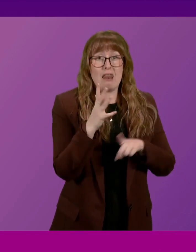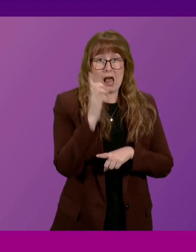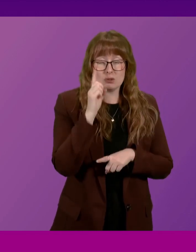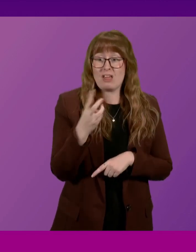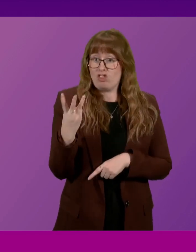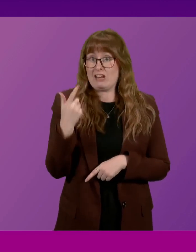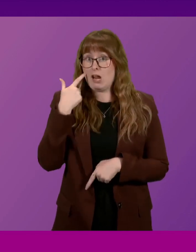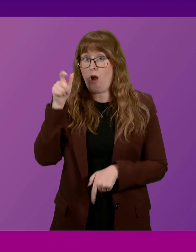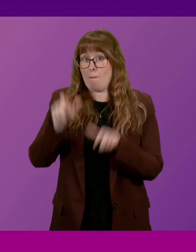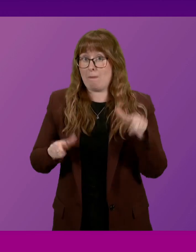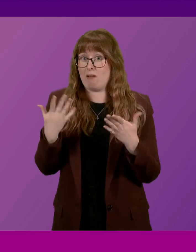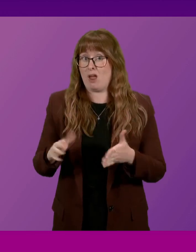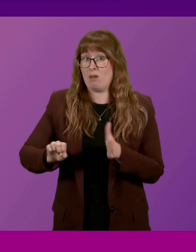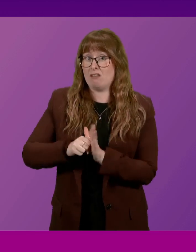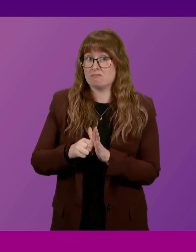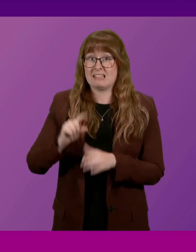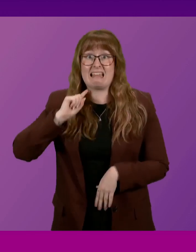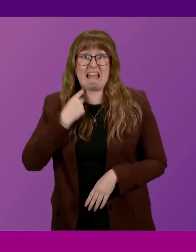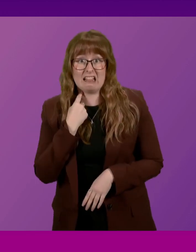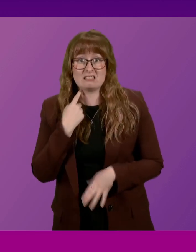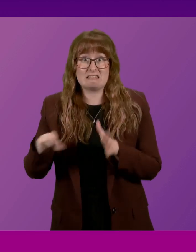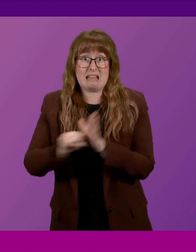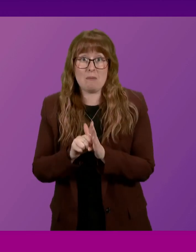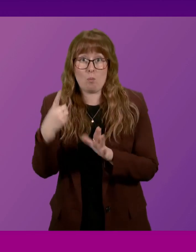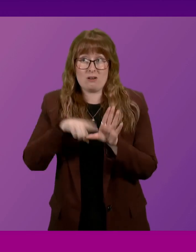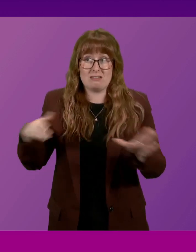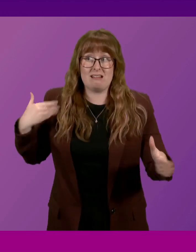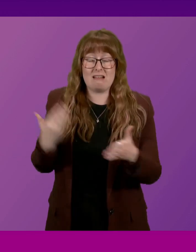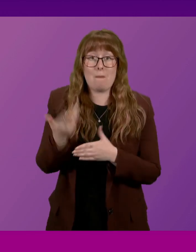people have now been killed in stabbing incidents in the past year. Since March,